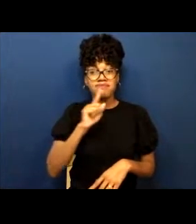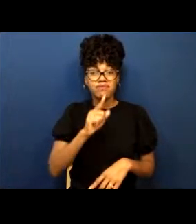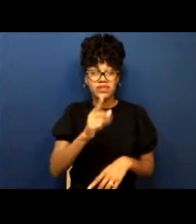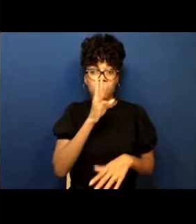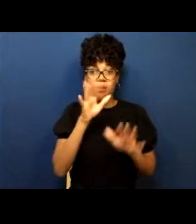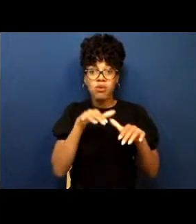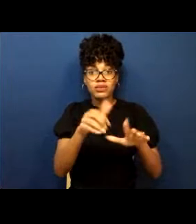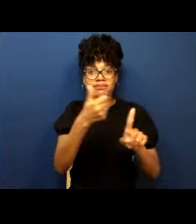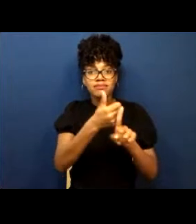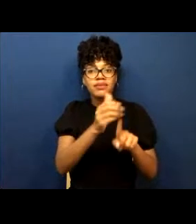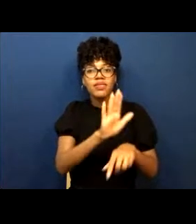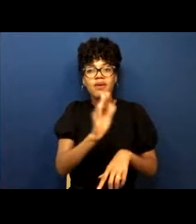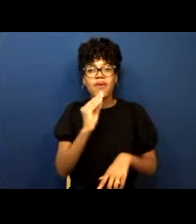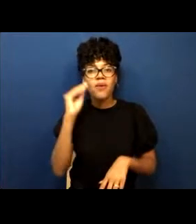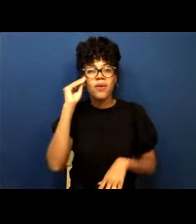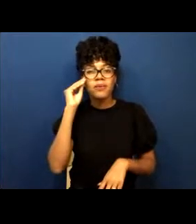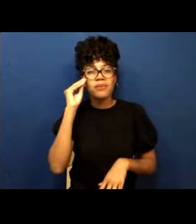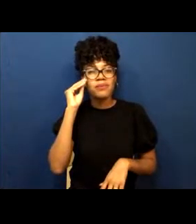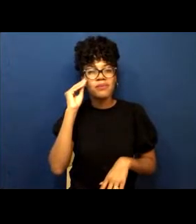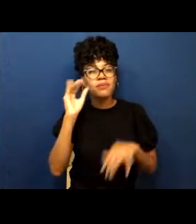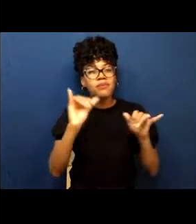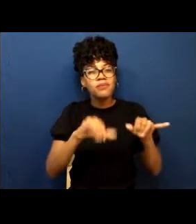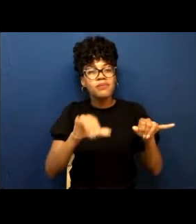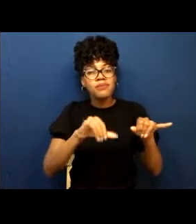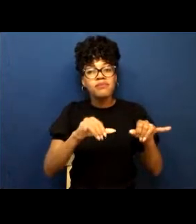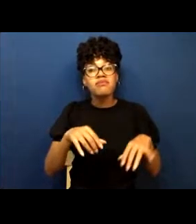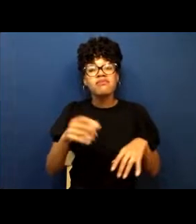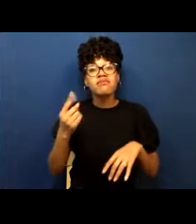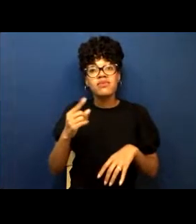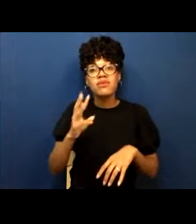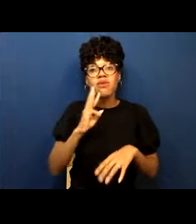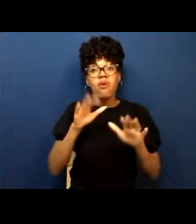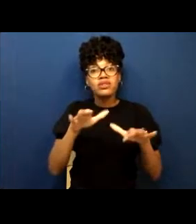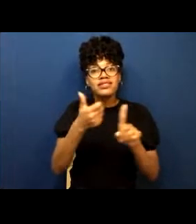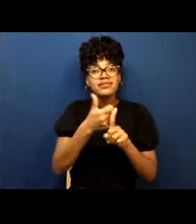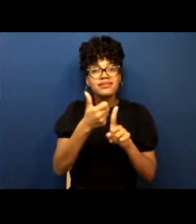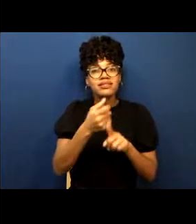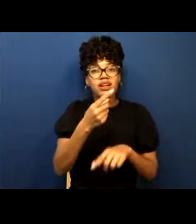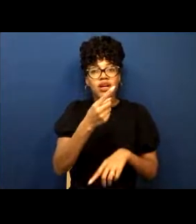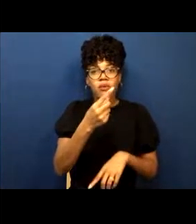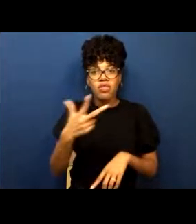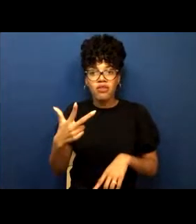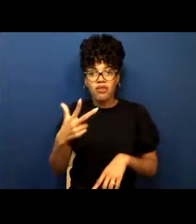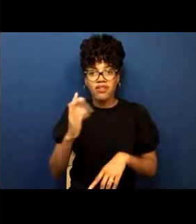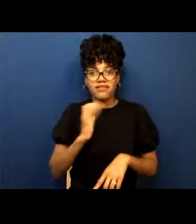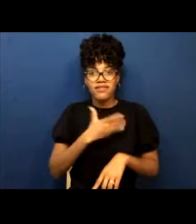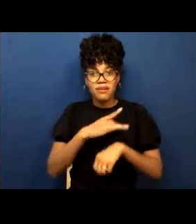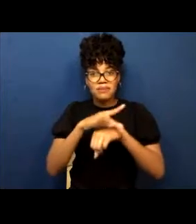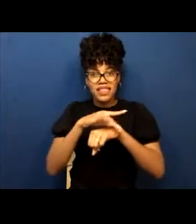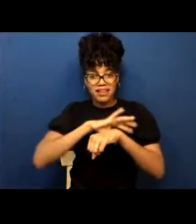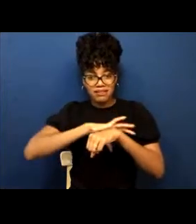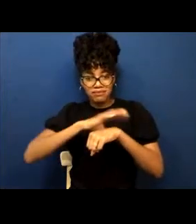And the ocean is three quarters of our earth's planet. So they're very hard to keep track of, and they wander all over.